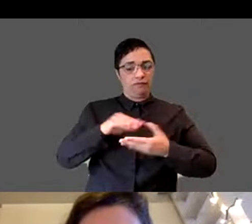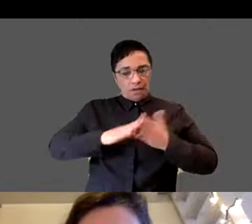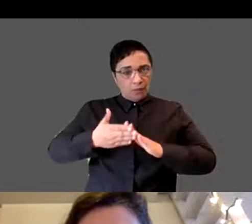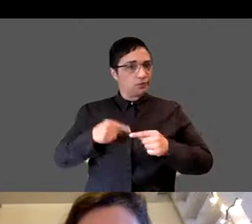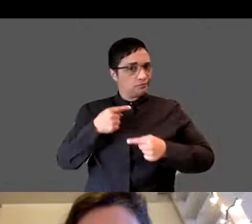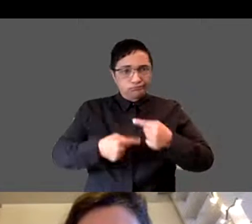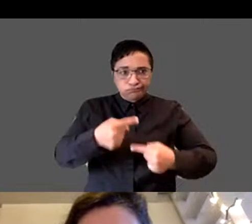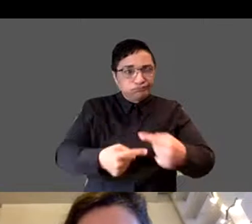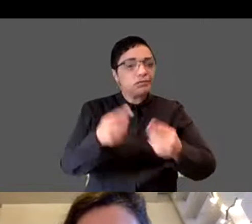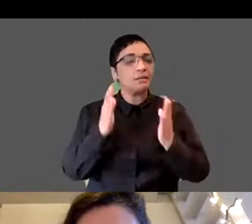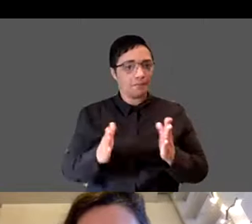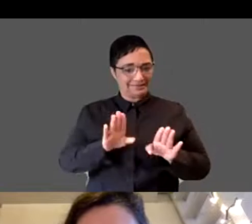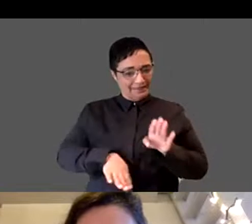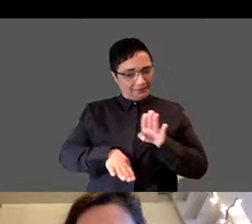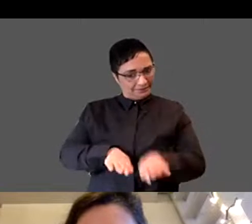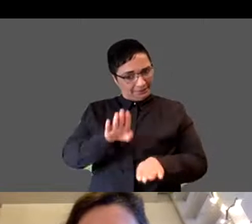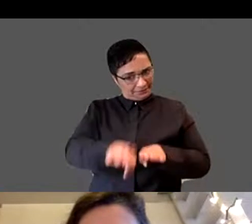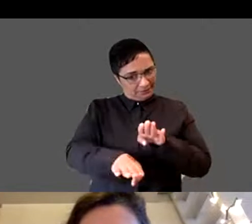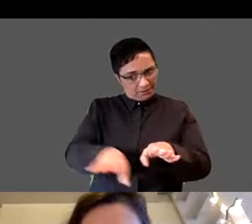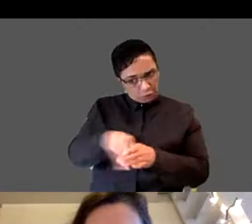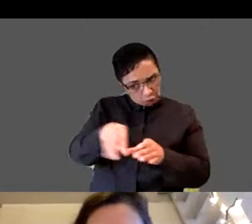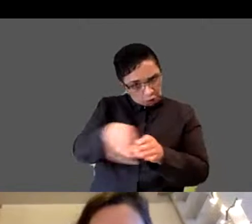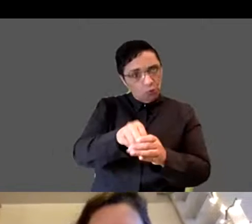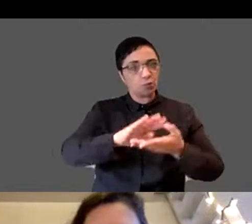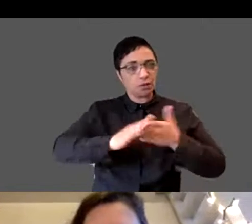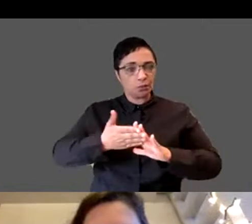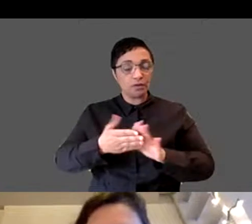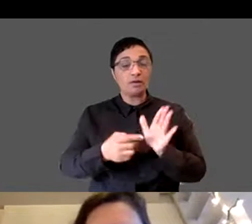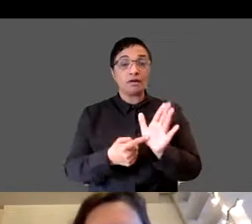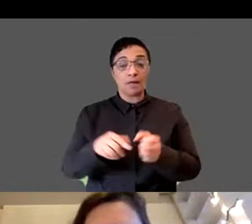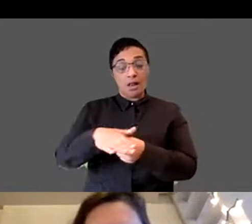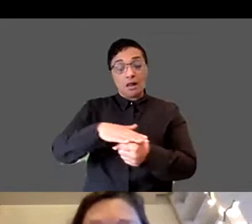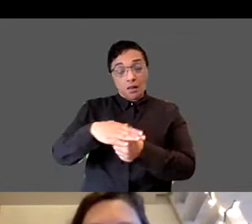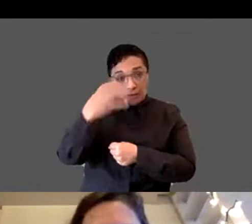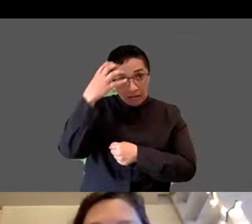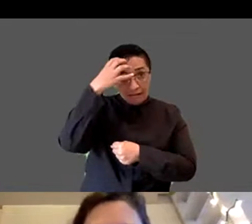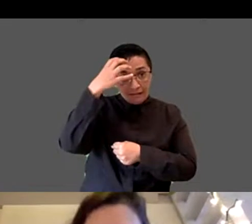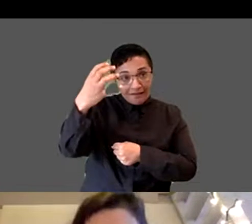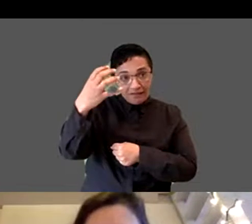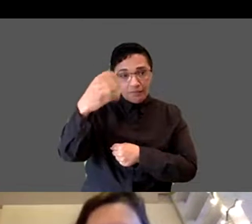I think that the local working with local authorities is really integral in this process.